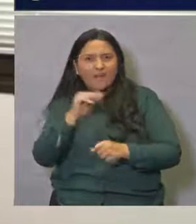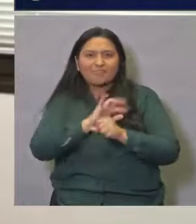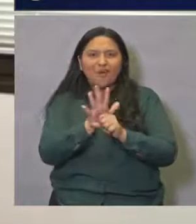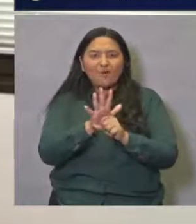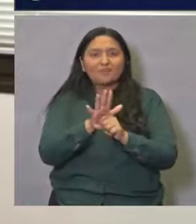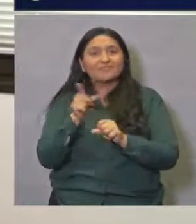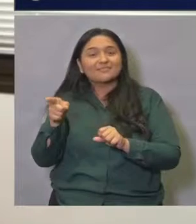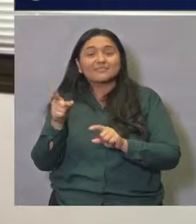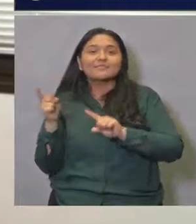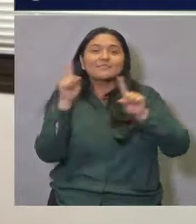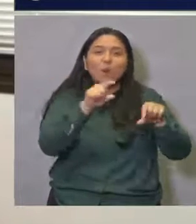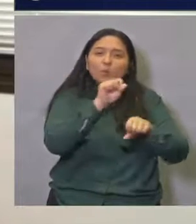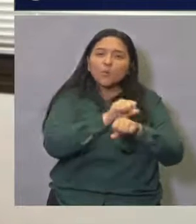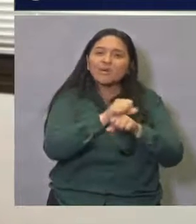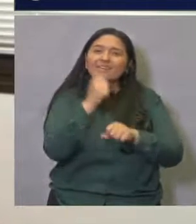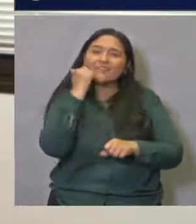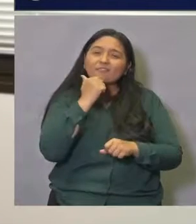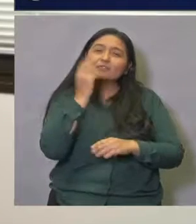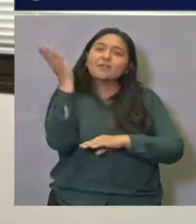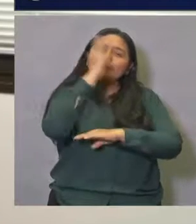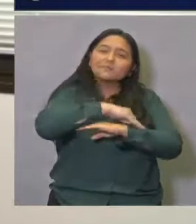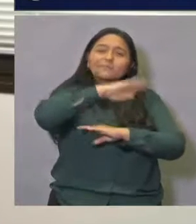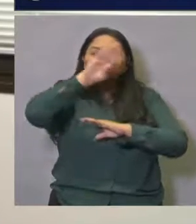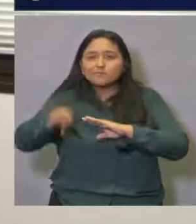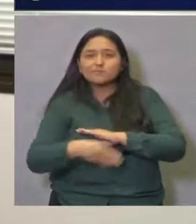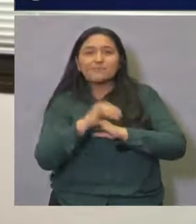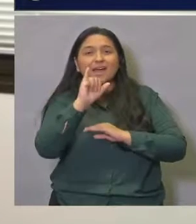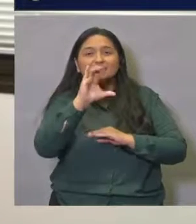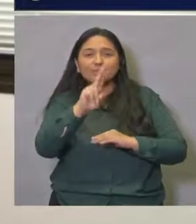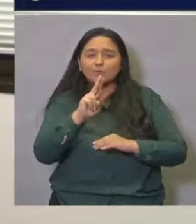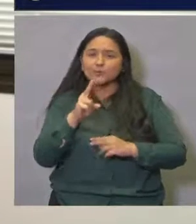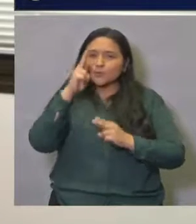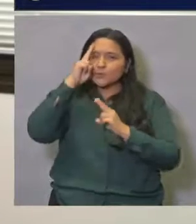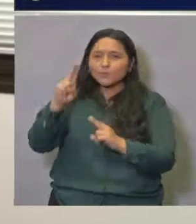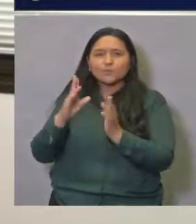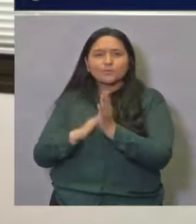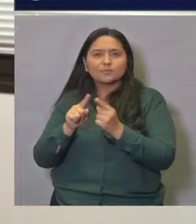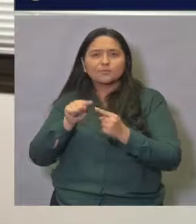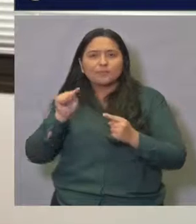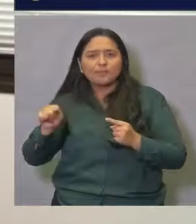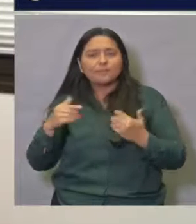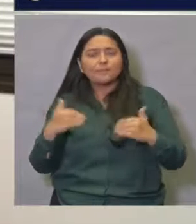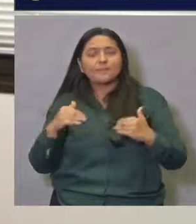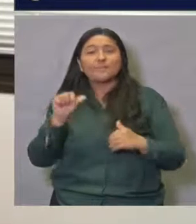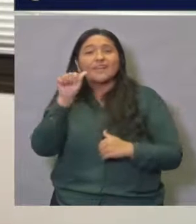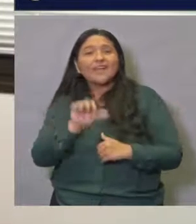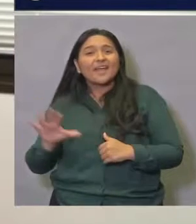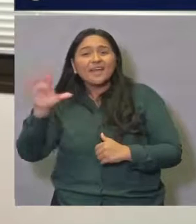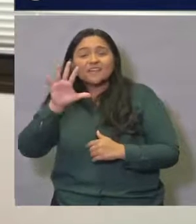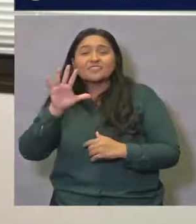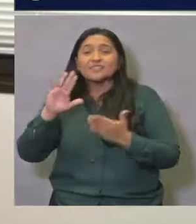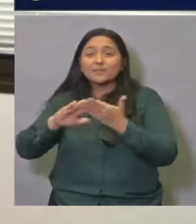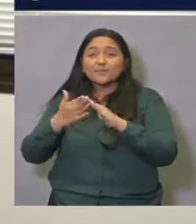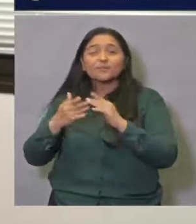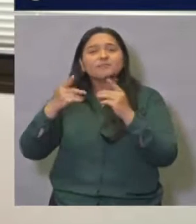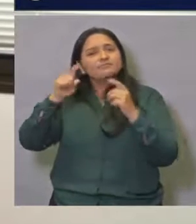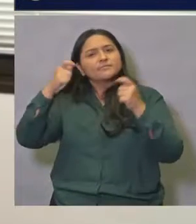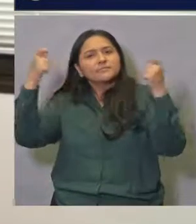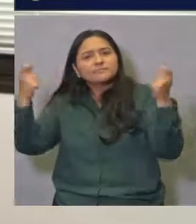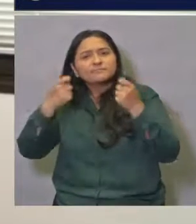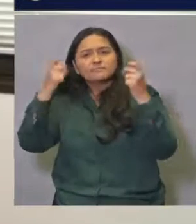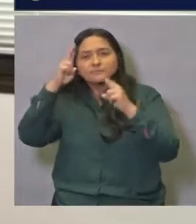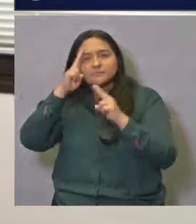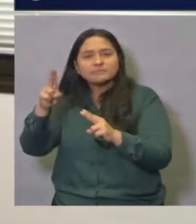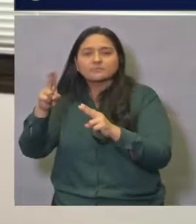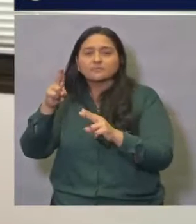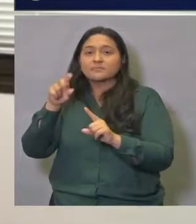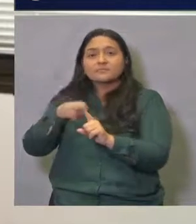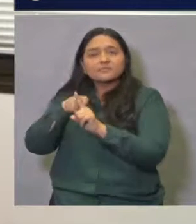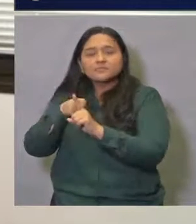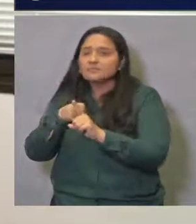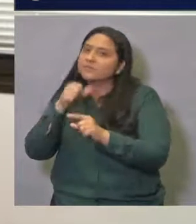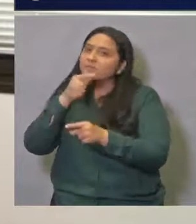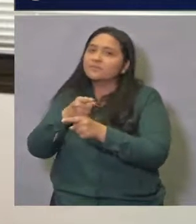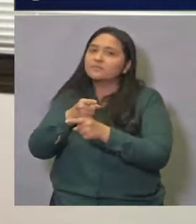FUERON LAS ENFERMERAS FILIPINOS